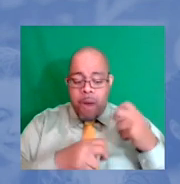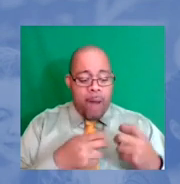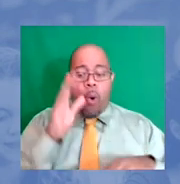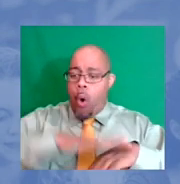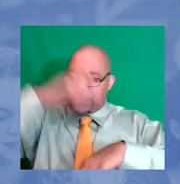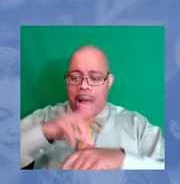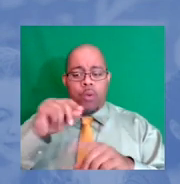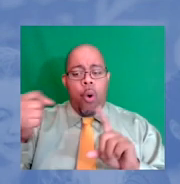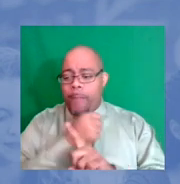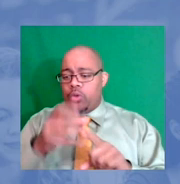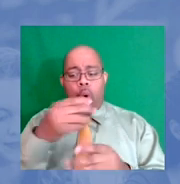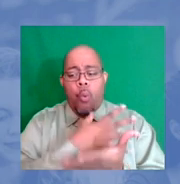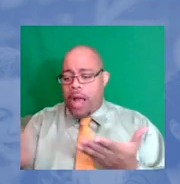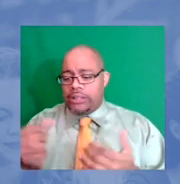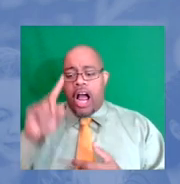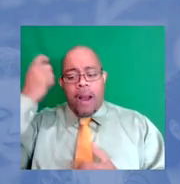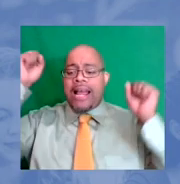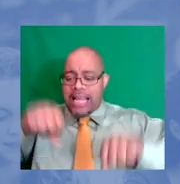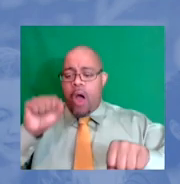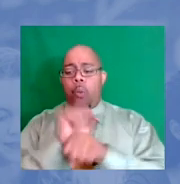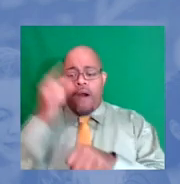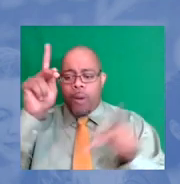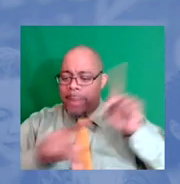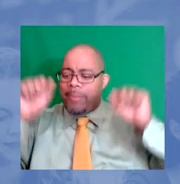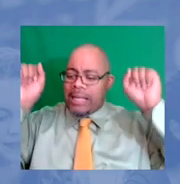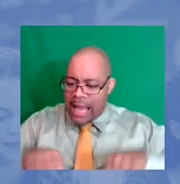GOVERNMENT CAN WORK FOR ITS PEOPLE AS LONG AS YOU HAVE THE RIGHT LEVEL OF OVERSIGHT,